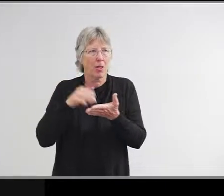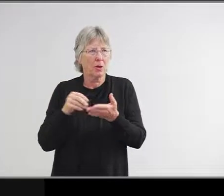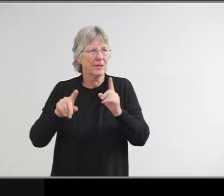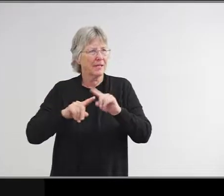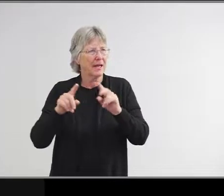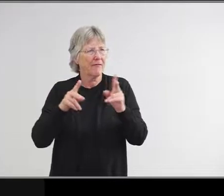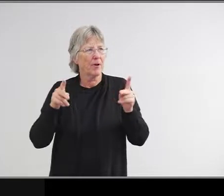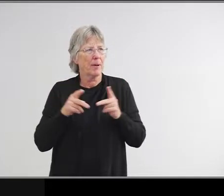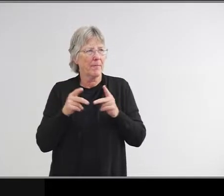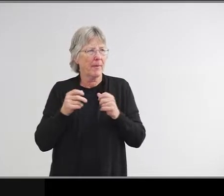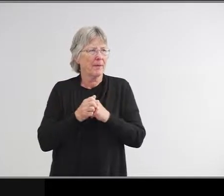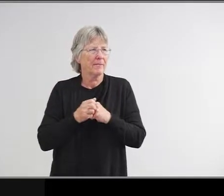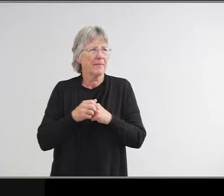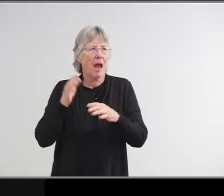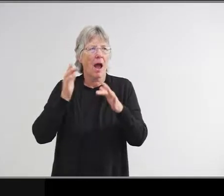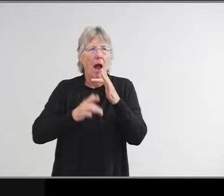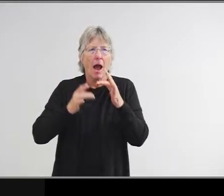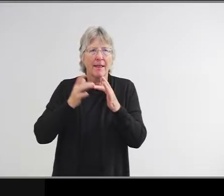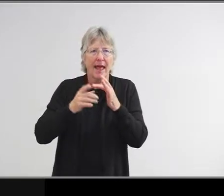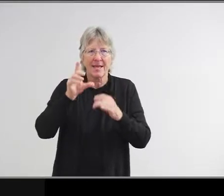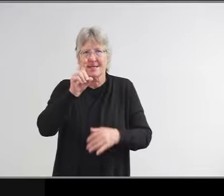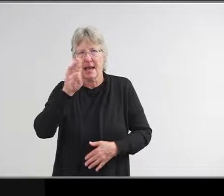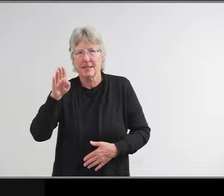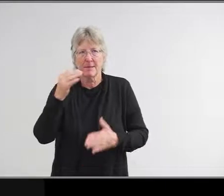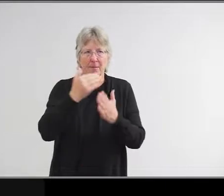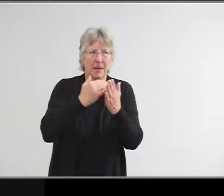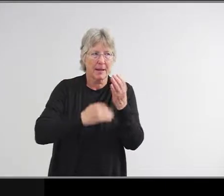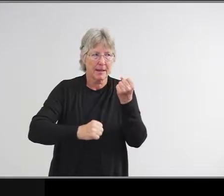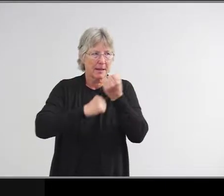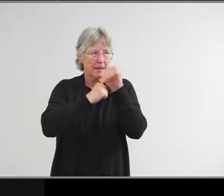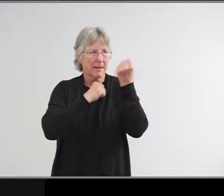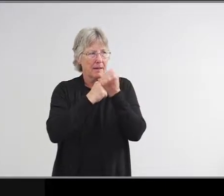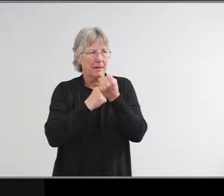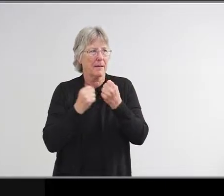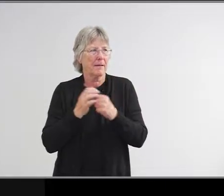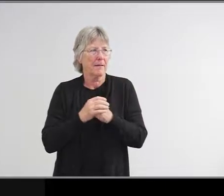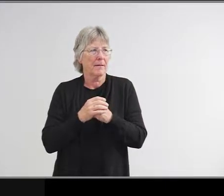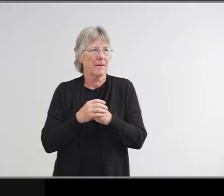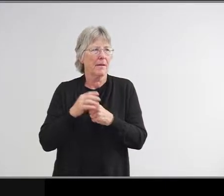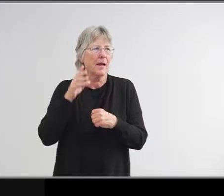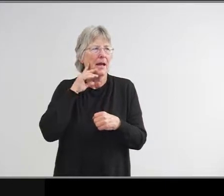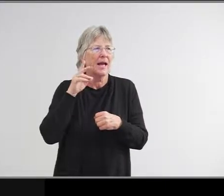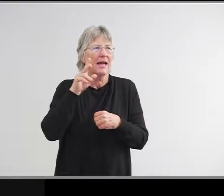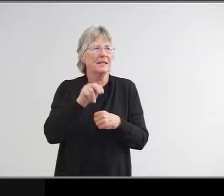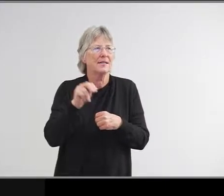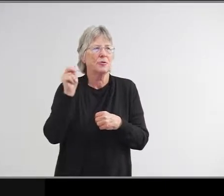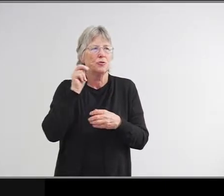online database and lessons support, being trainers of trainers and supporting Canvas LMS, community collaborators,